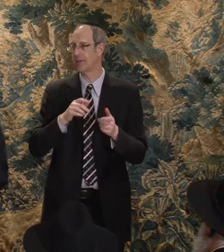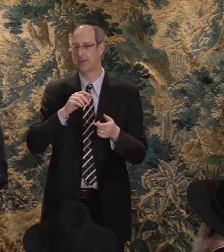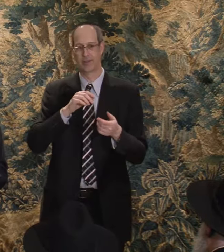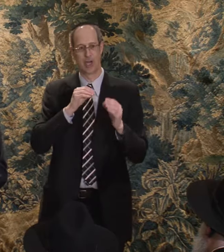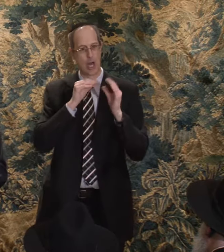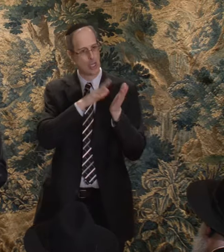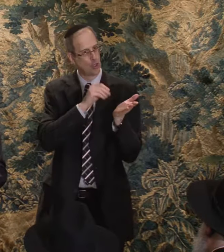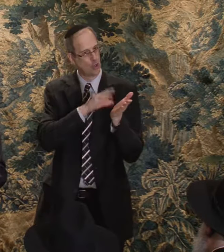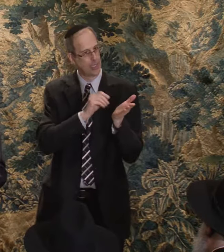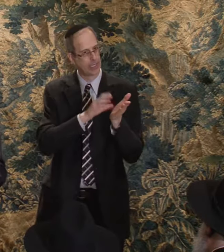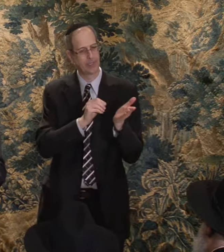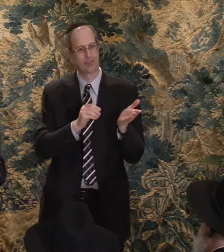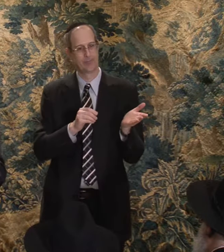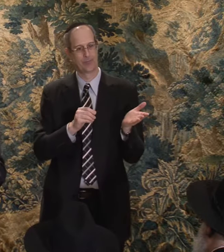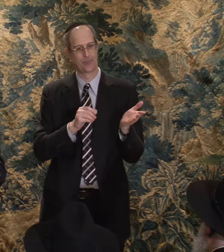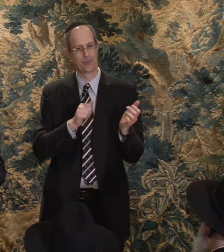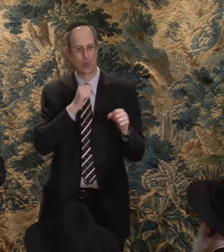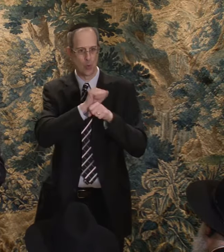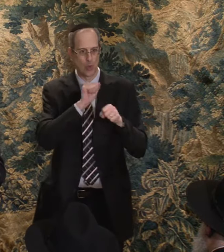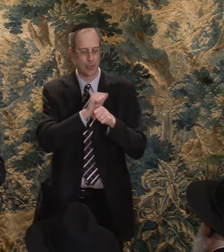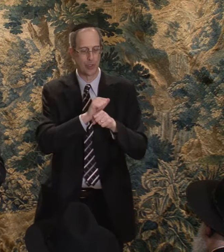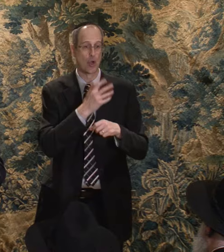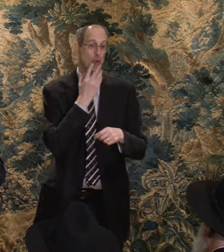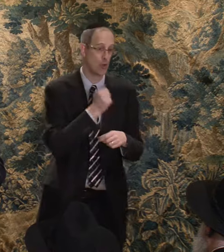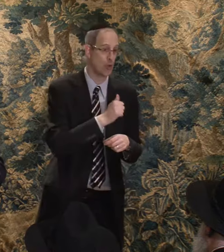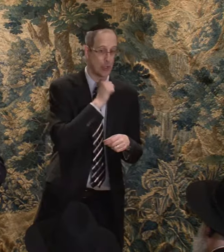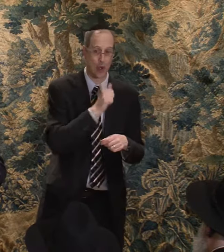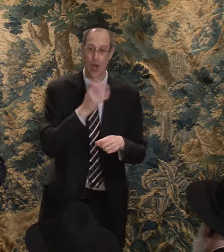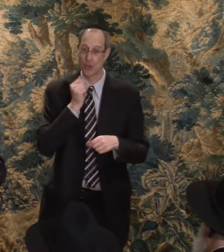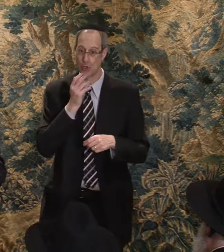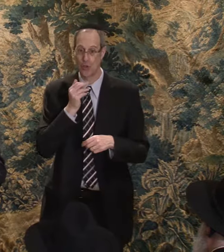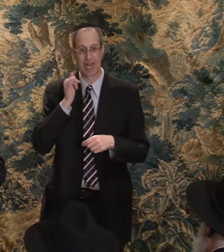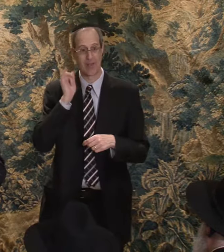our co-workers Eden and the Nanyan that's no you're covered said that's